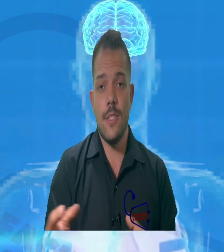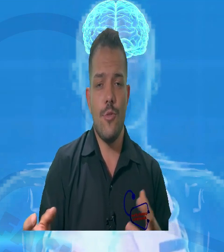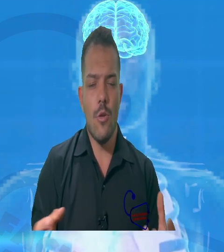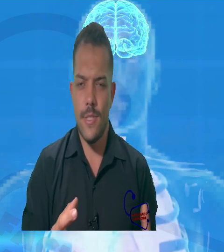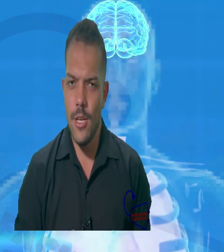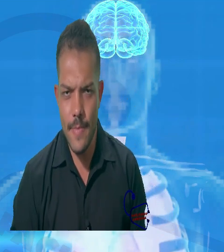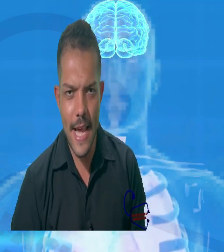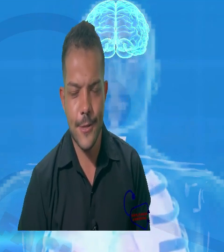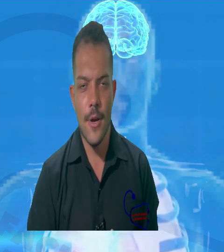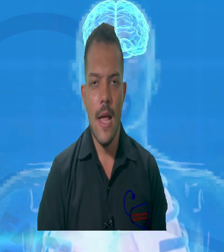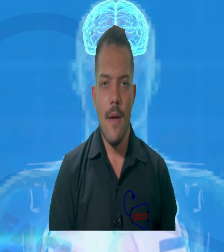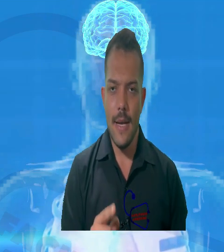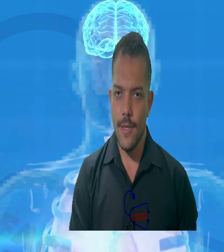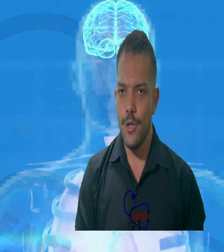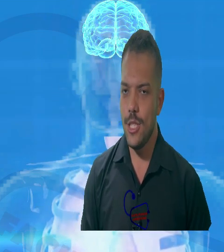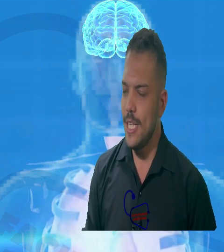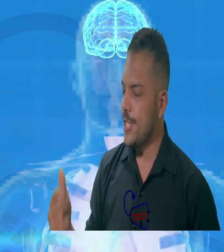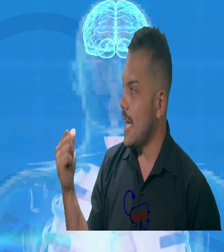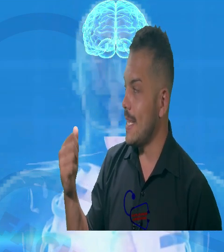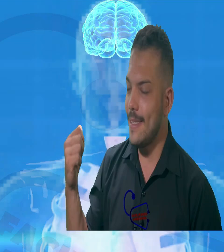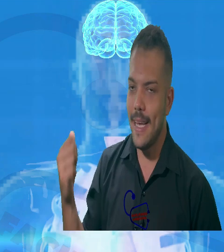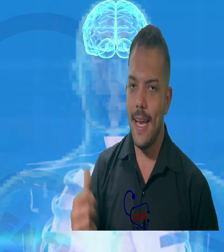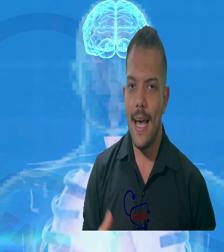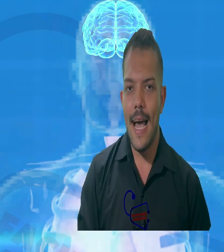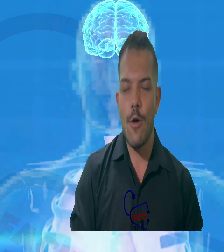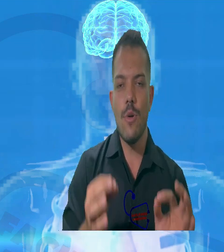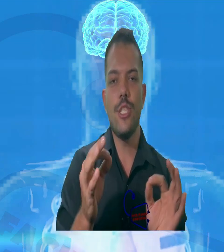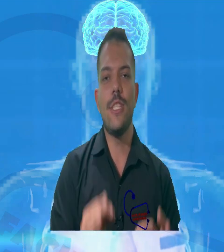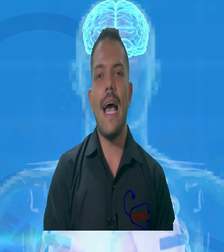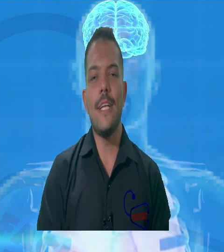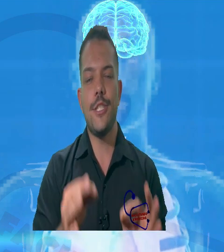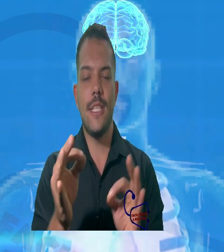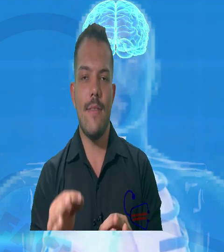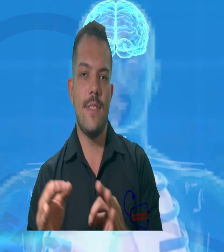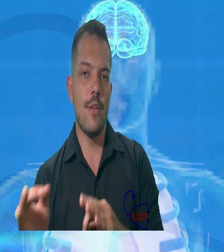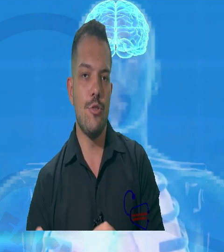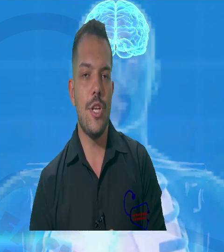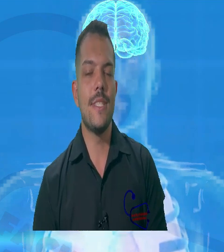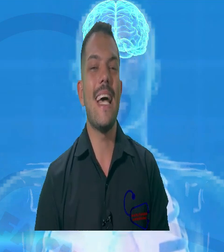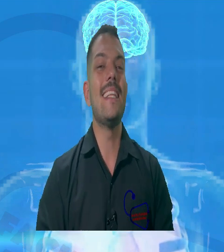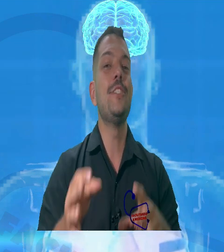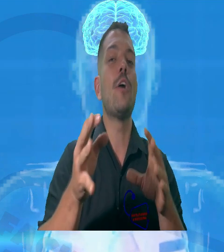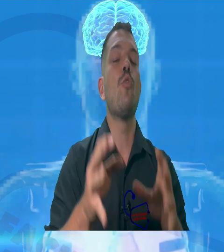medical help but I will leave you on the screen the amount that should be used according